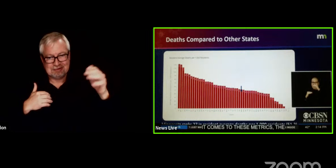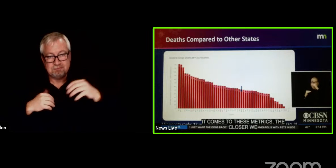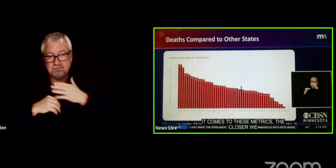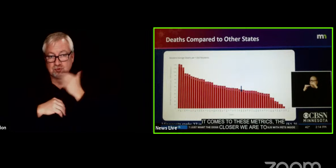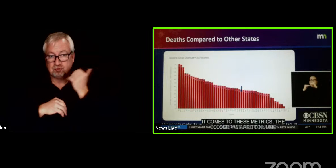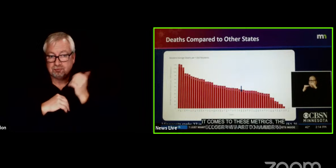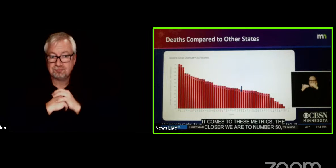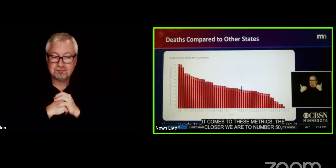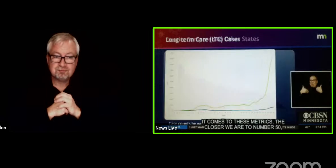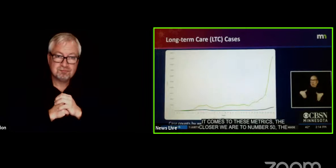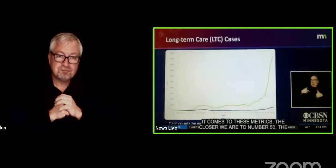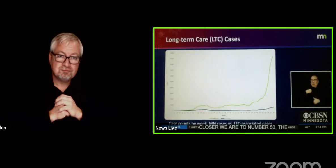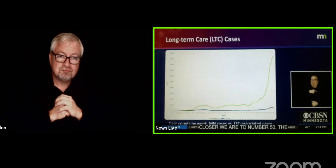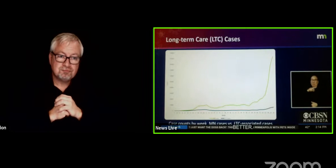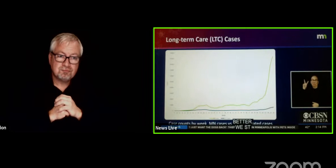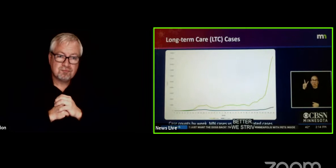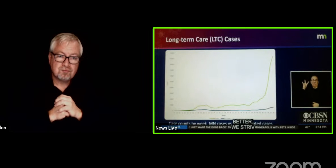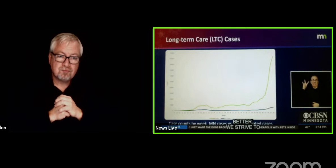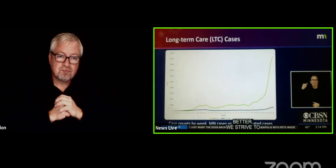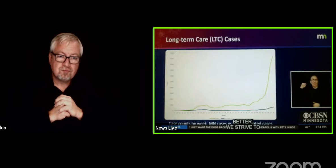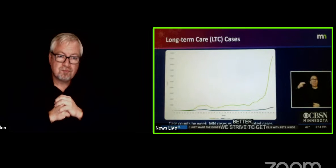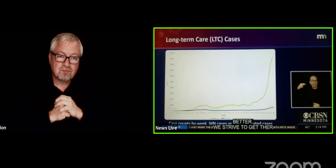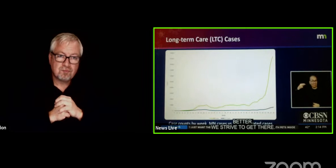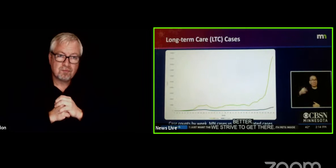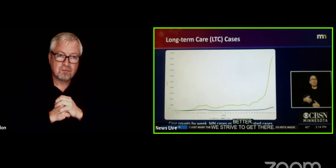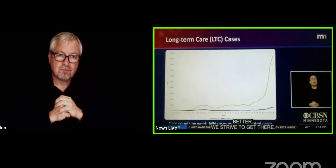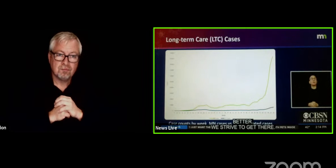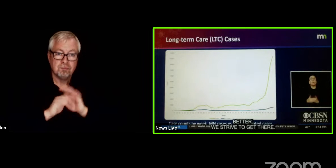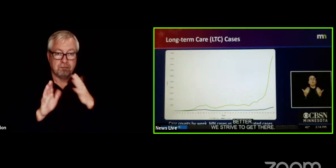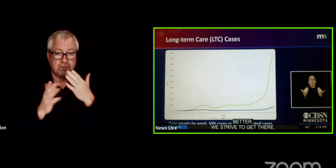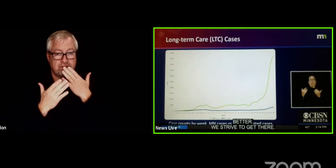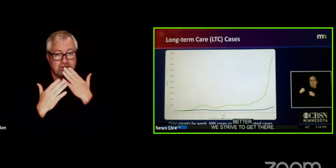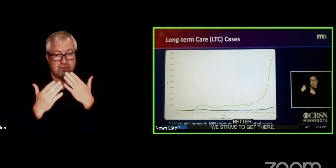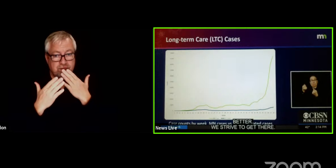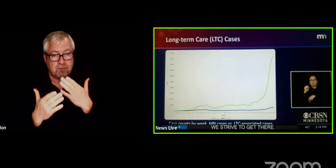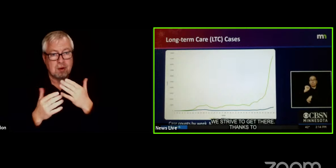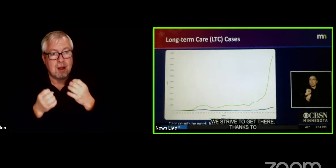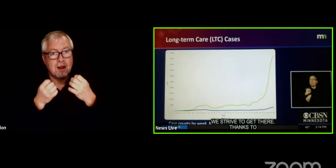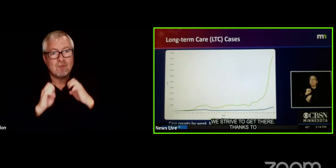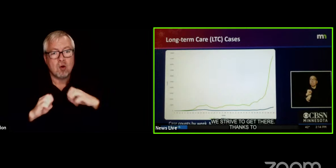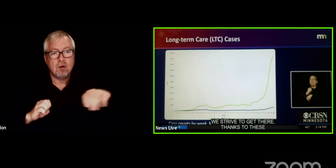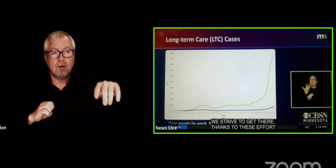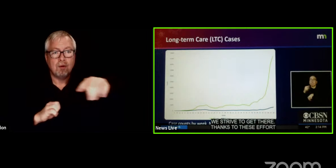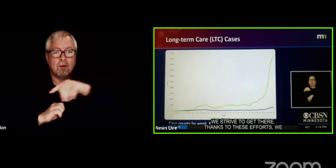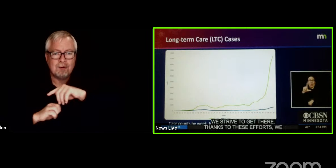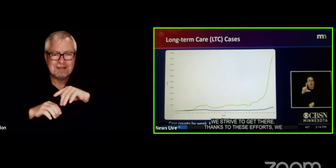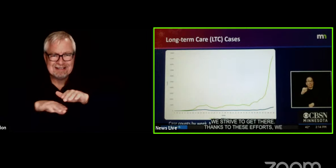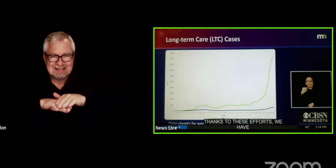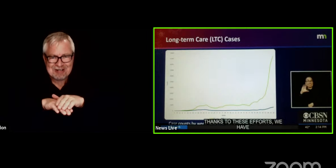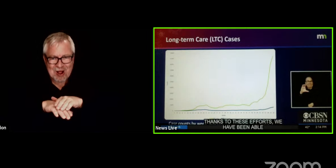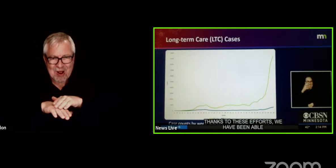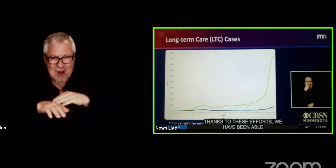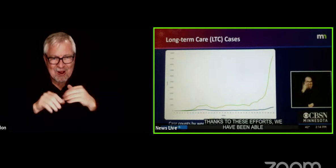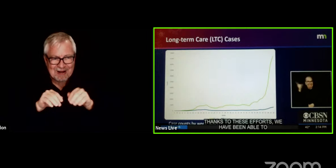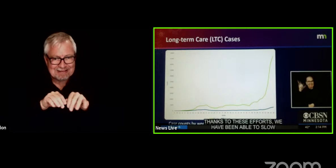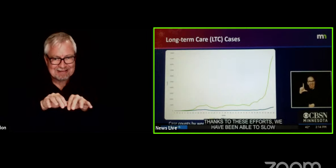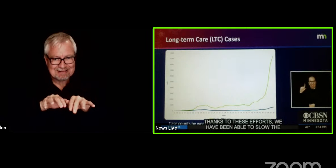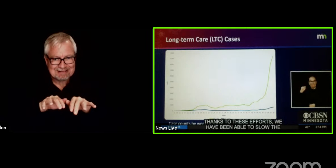SO THANKS TO THESE EFFORTS, WE HAVE BEEN ABLE TO SLOW THE SPREAD OF COVID-19 IN LONG-TERM CARE OVER THE SUMMER AND FALL MONTHS.